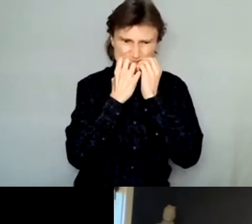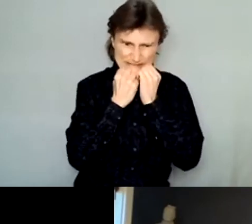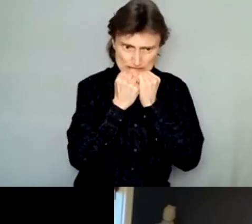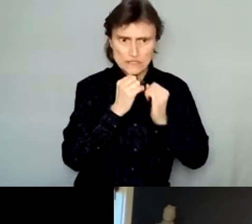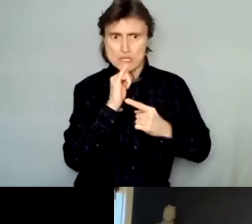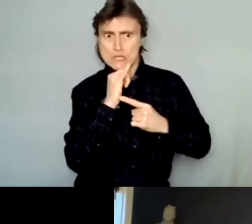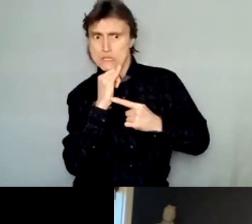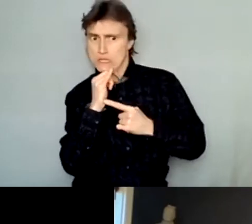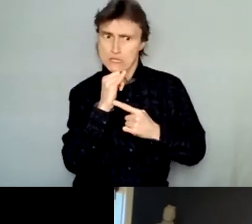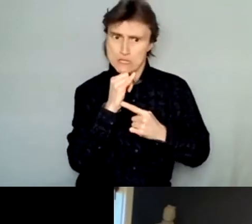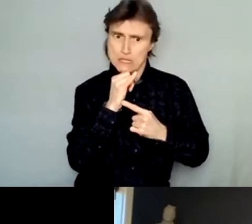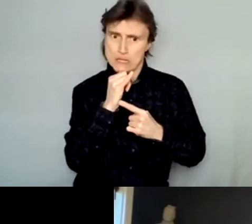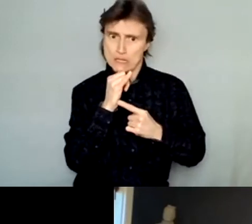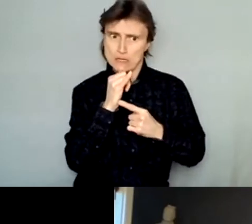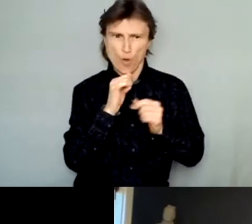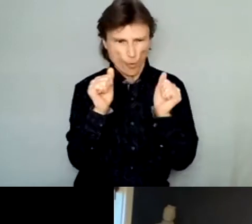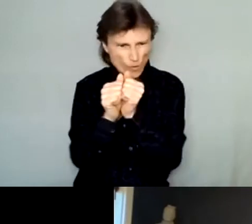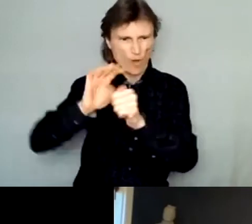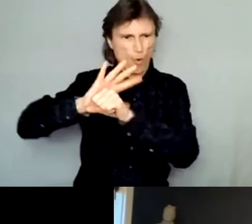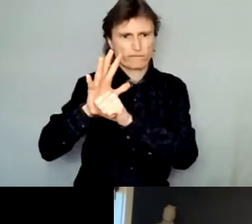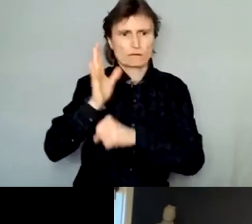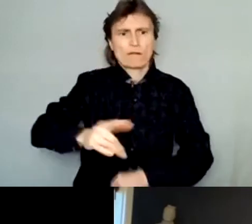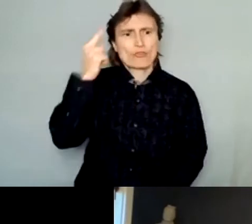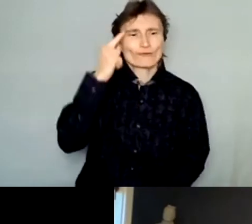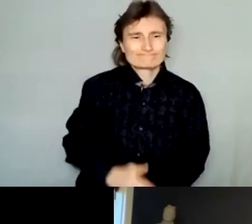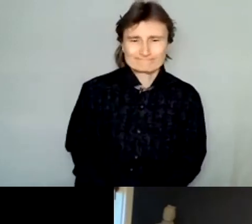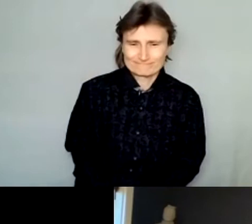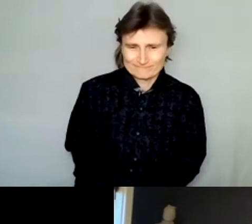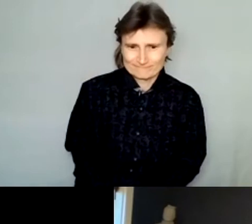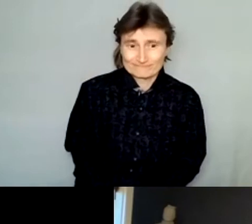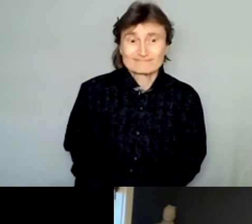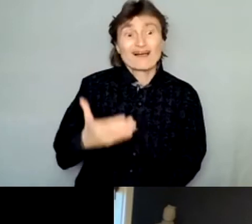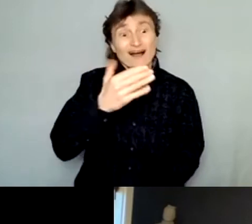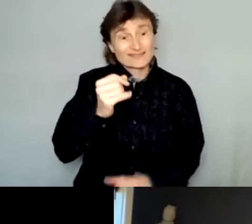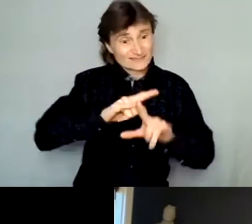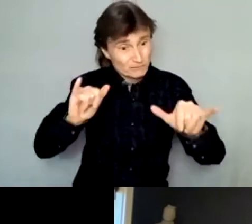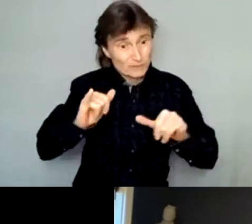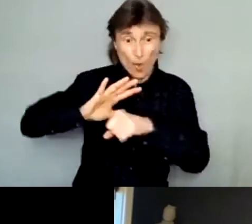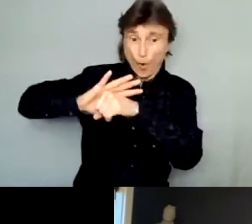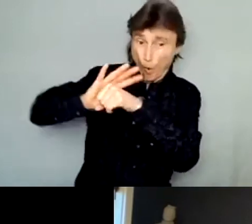And certainly if ever there was a time where we need the arts and artists to help us to